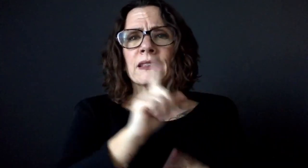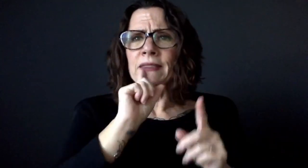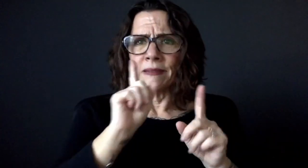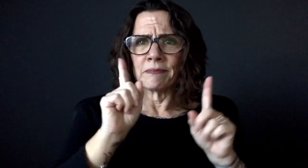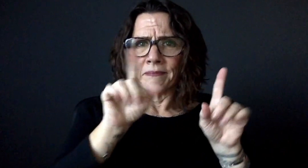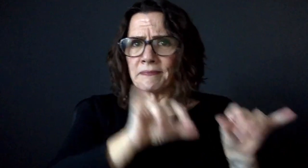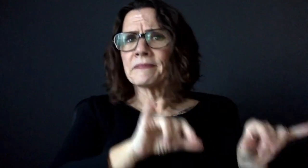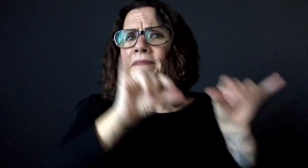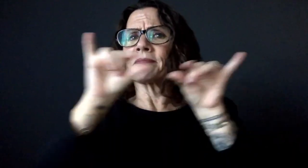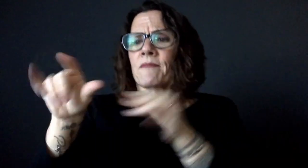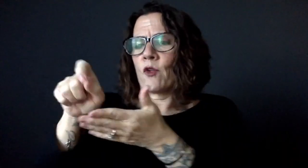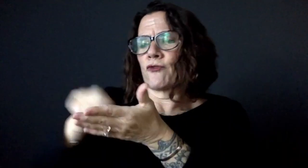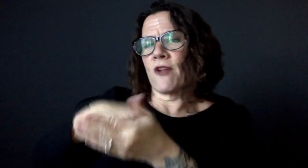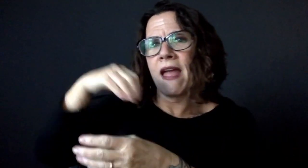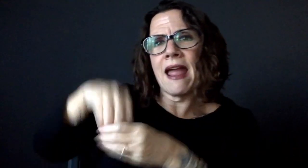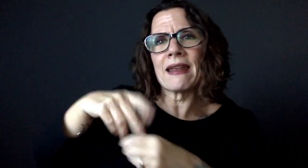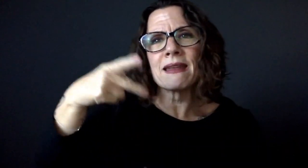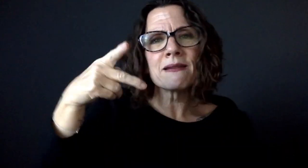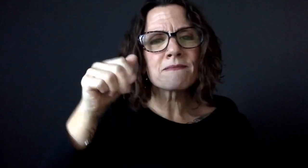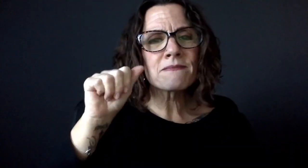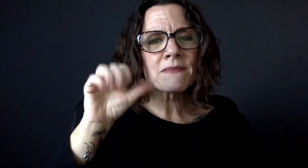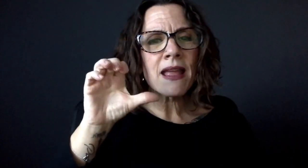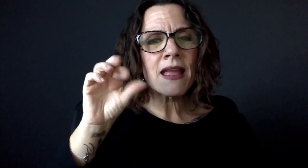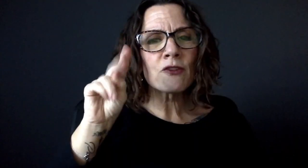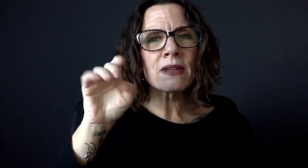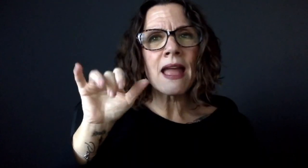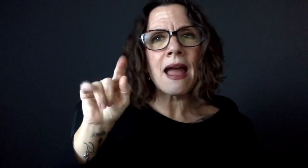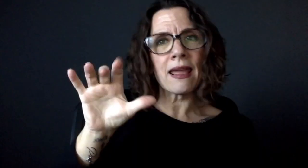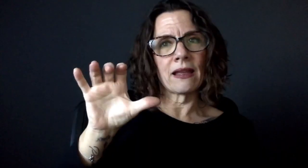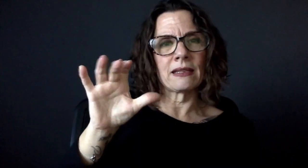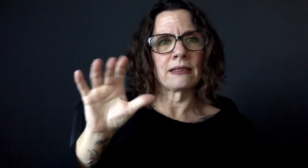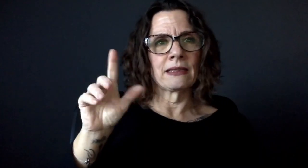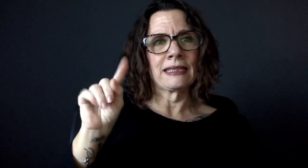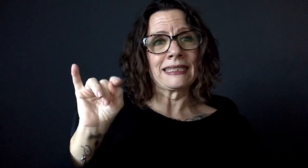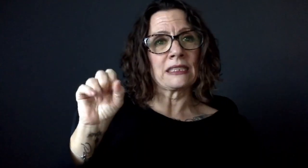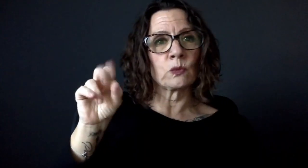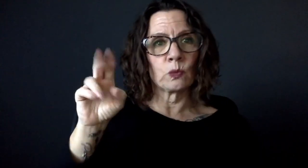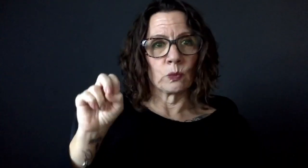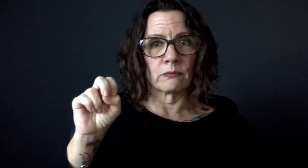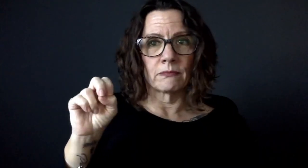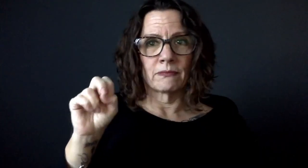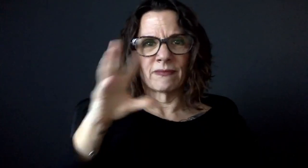is distinct from what it writes in the pancreatic tissue